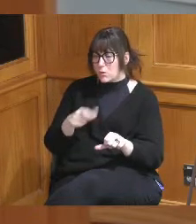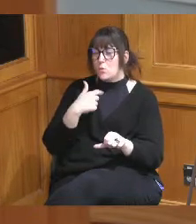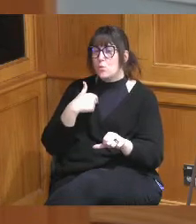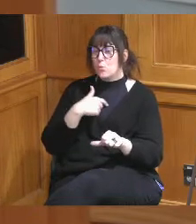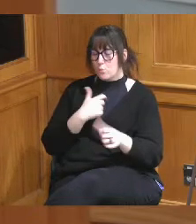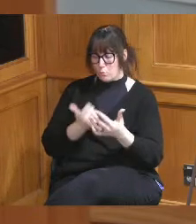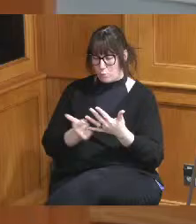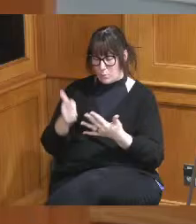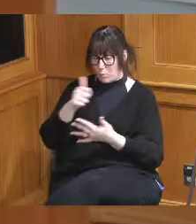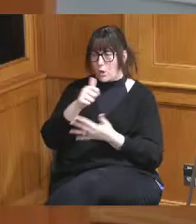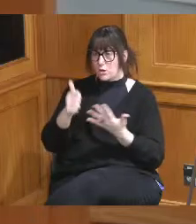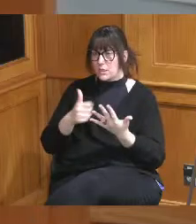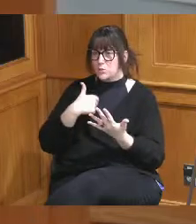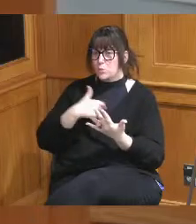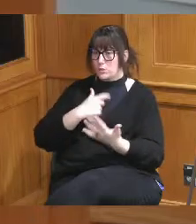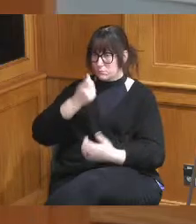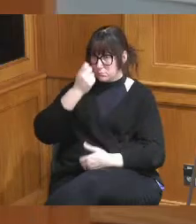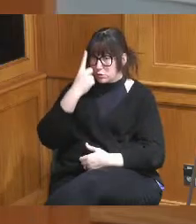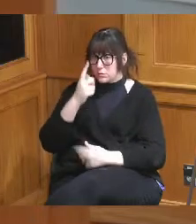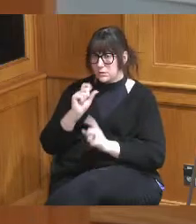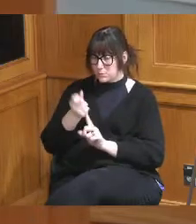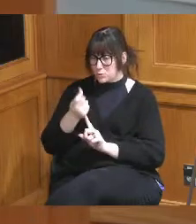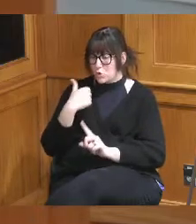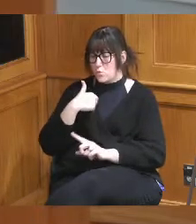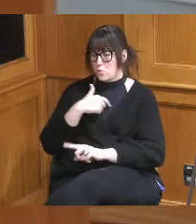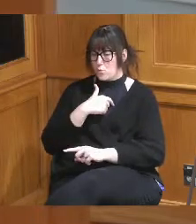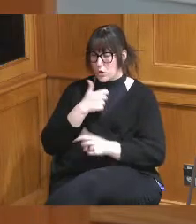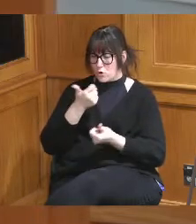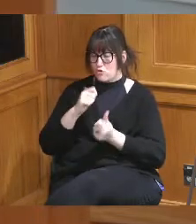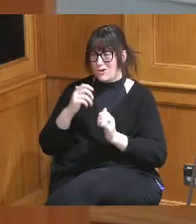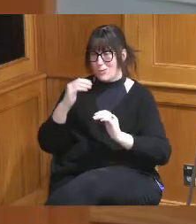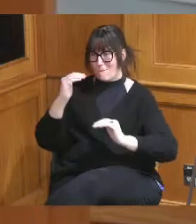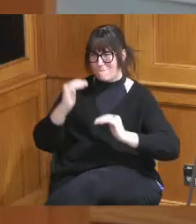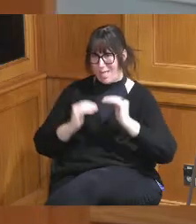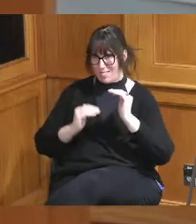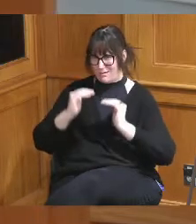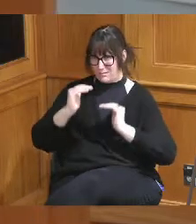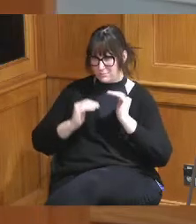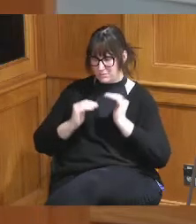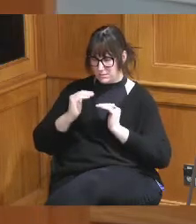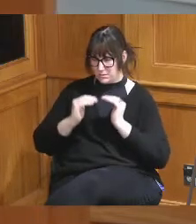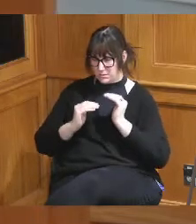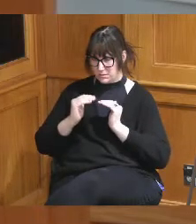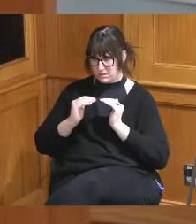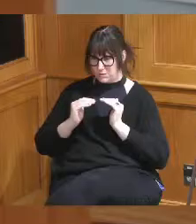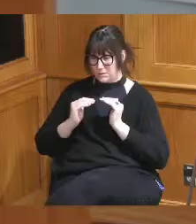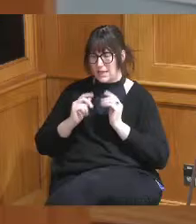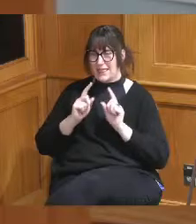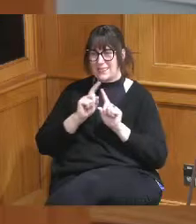be a priority we are trying to sort ort of balance the various directives that are in our contract